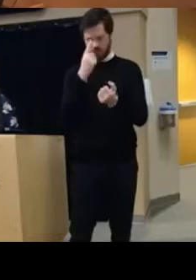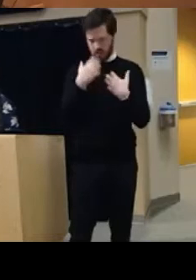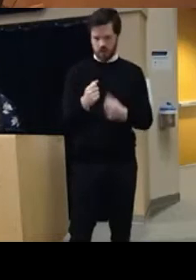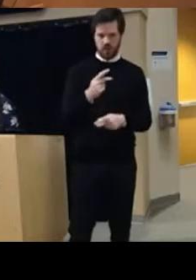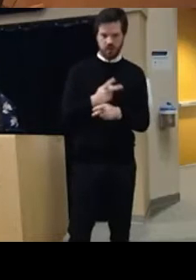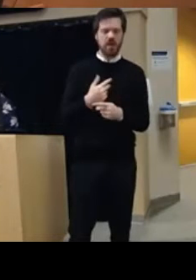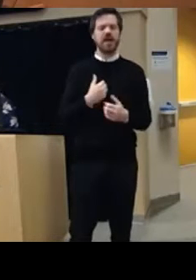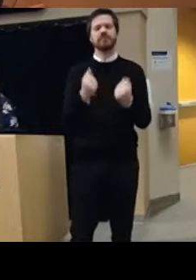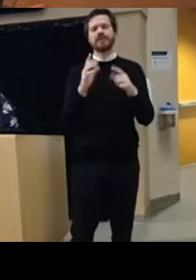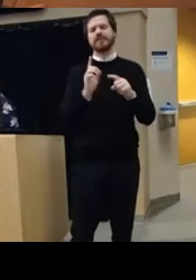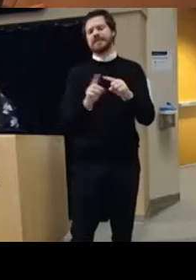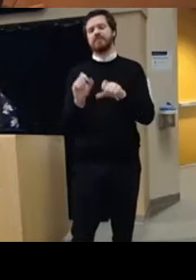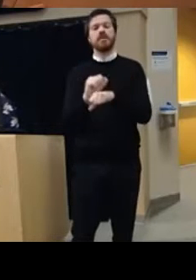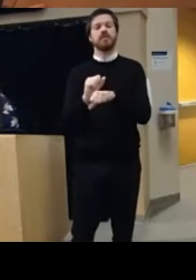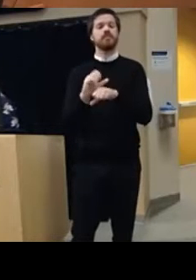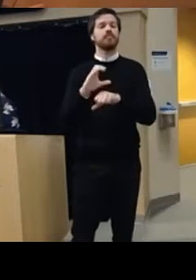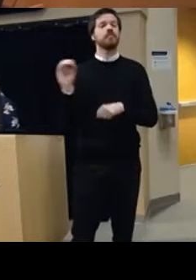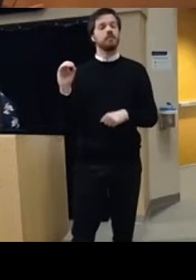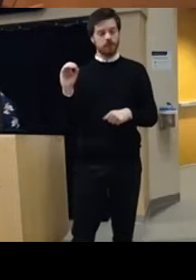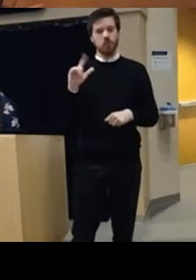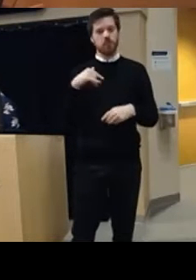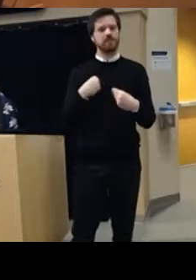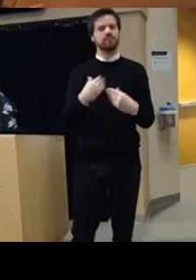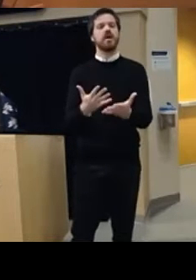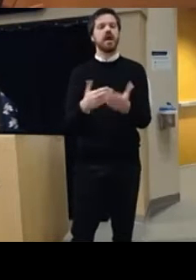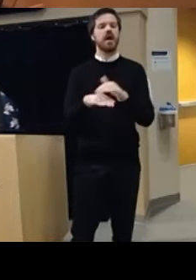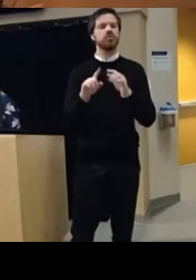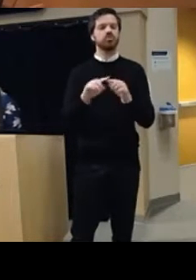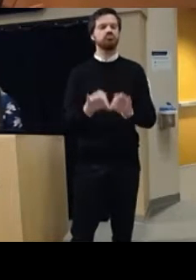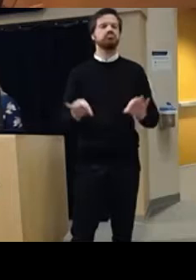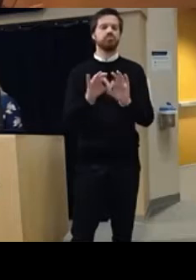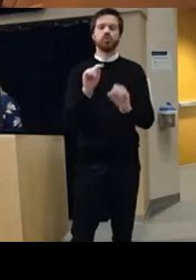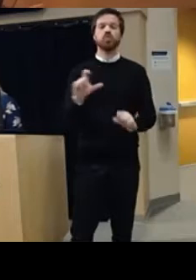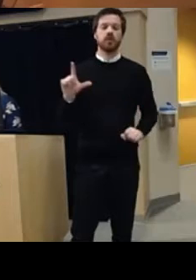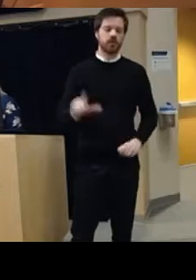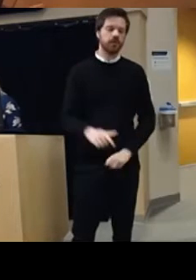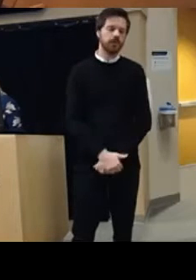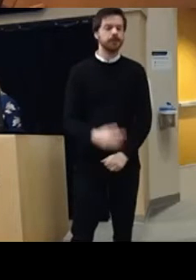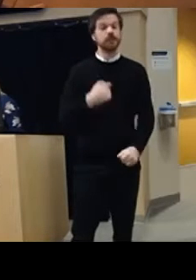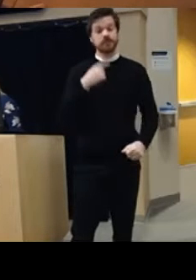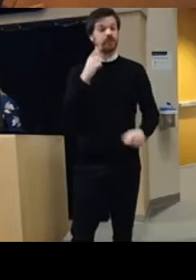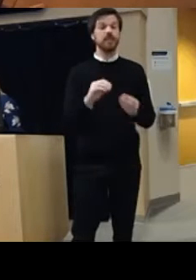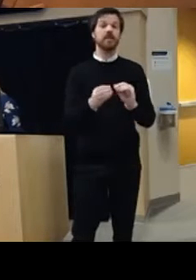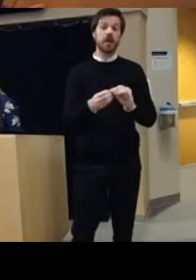a lot of employees that have access to this vital tool we do think that this number has expected to